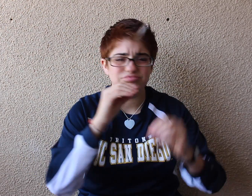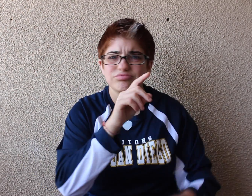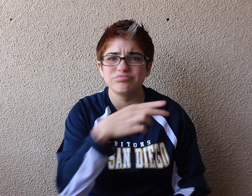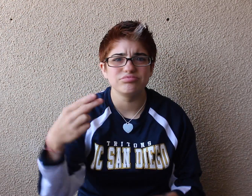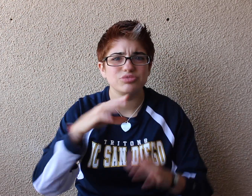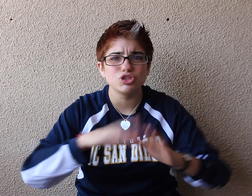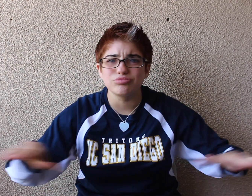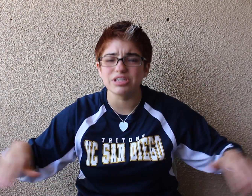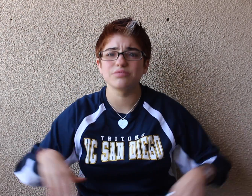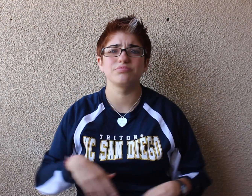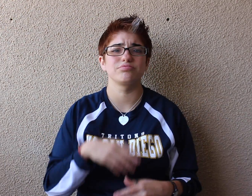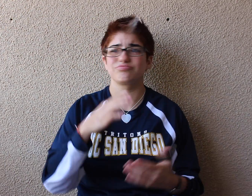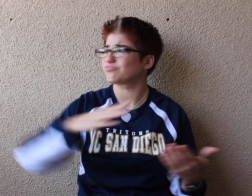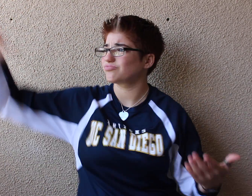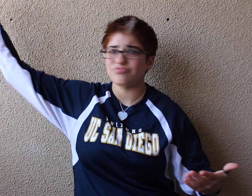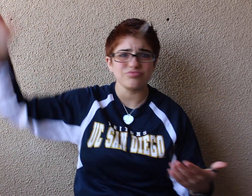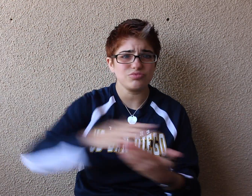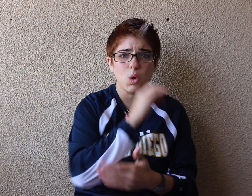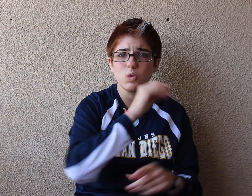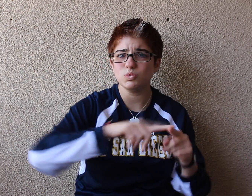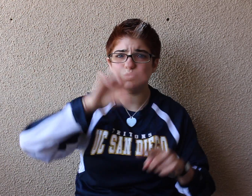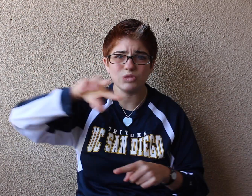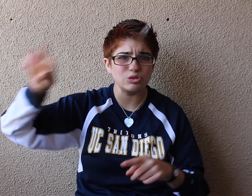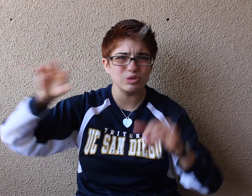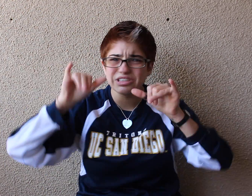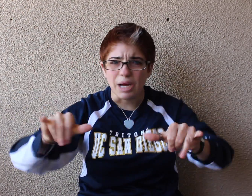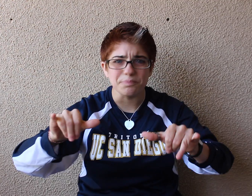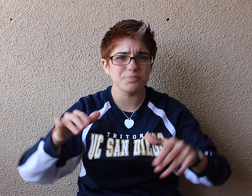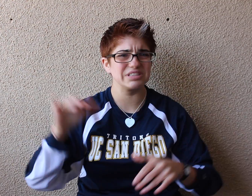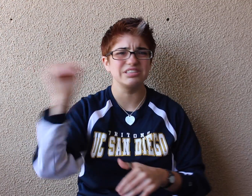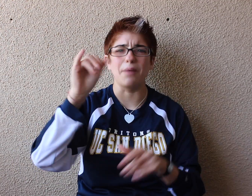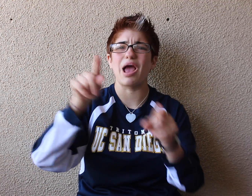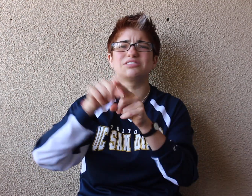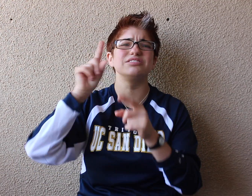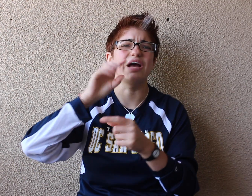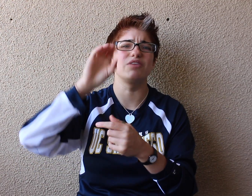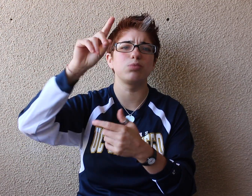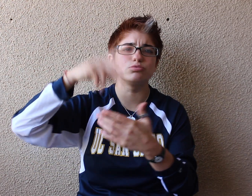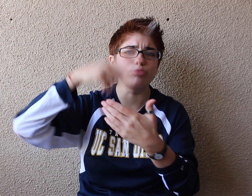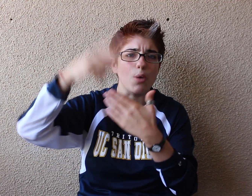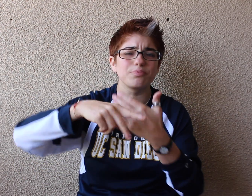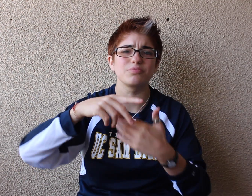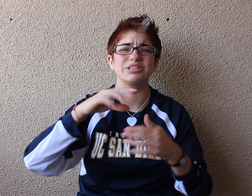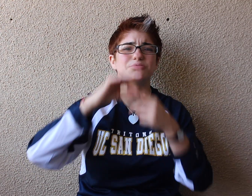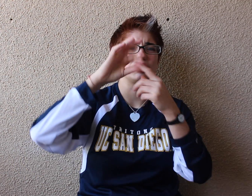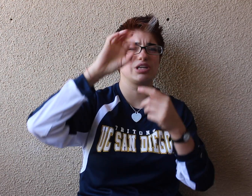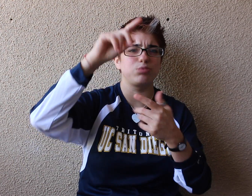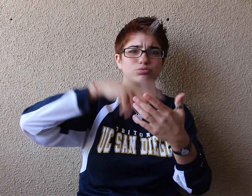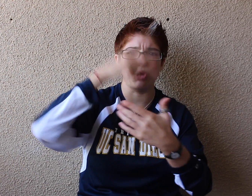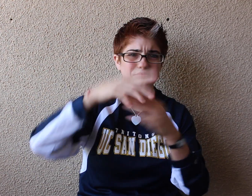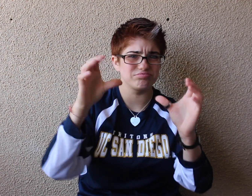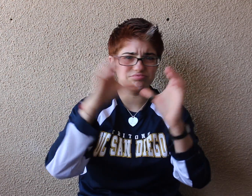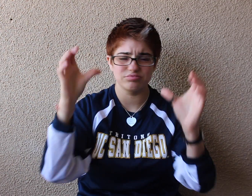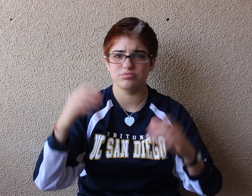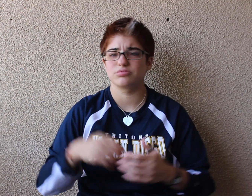we will obtain same qualifications as any teachers in Deaf education and Special education.